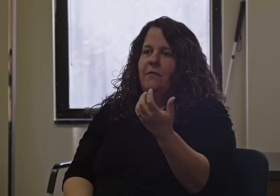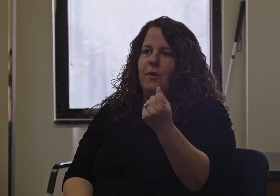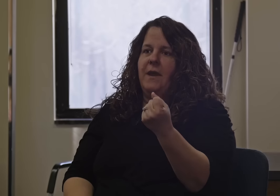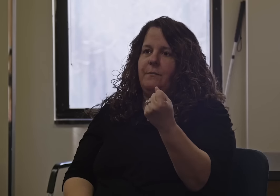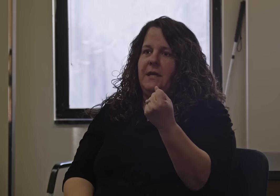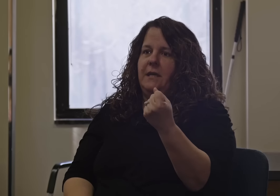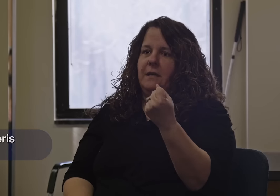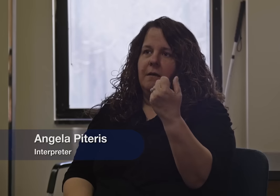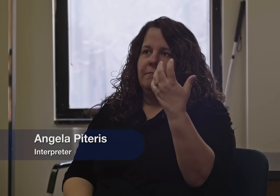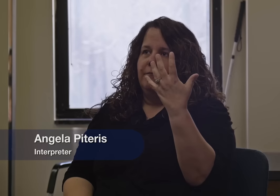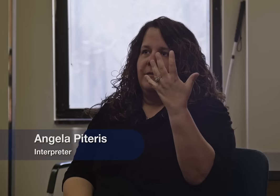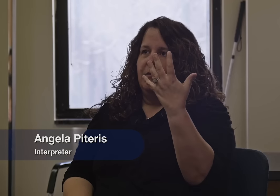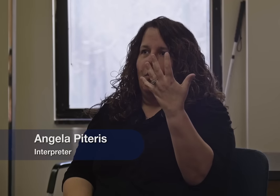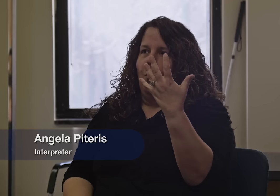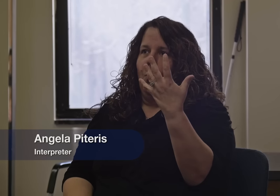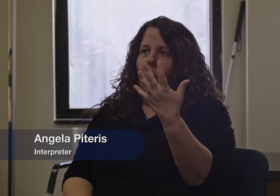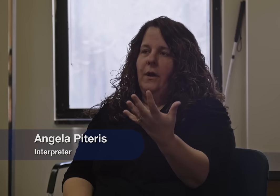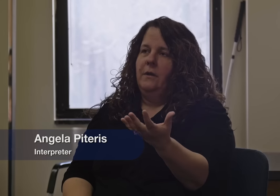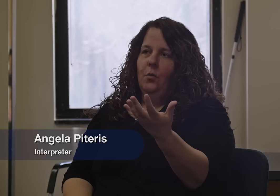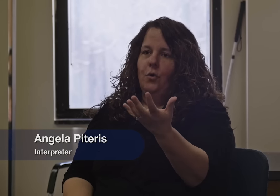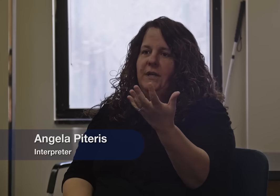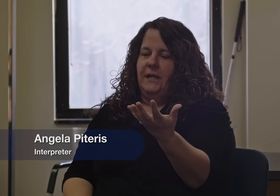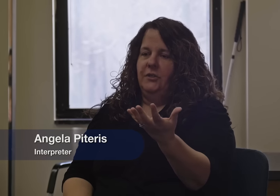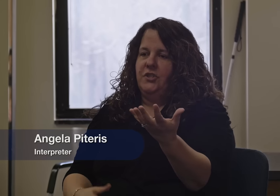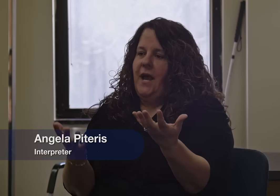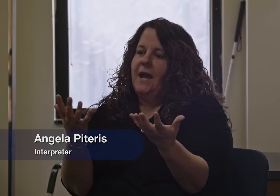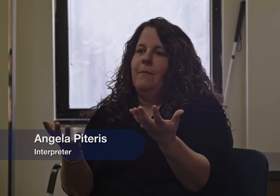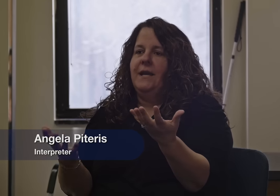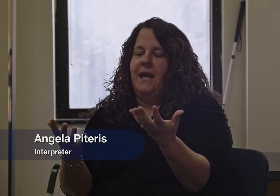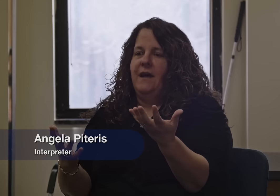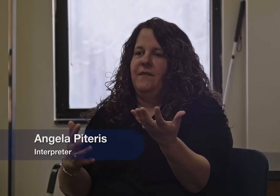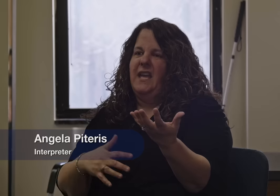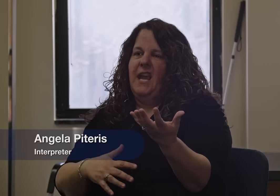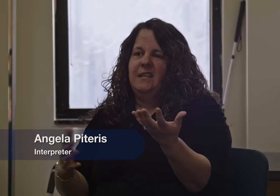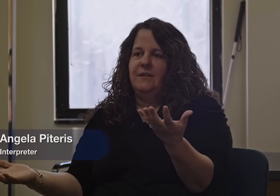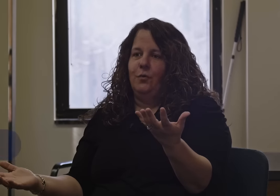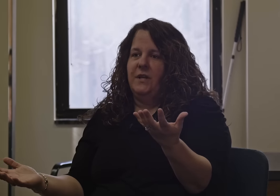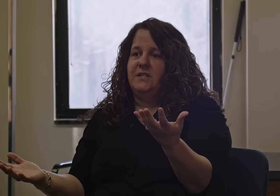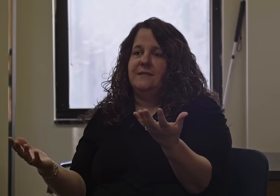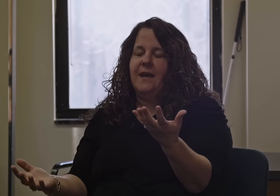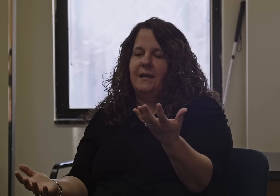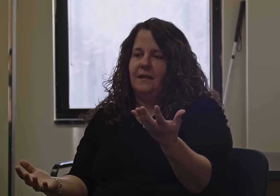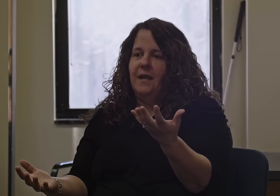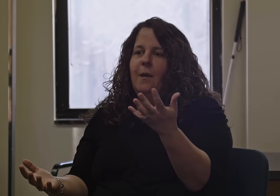There might be one word in English that I might have eight different ways to sign it